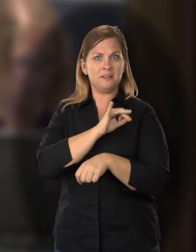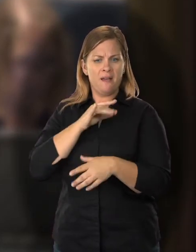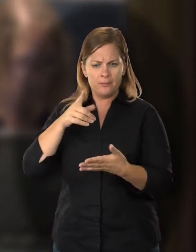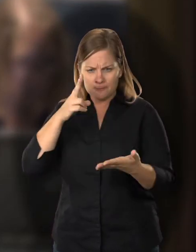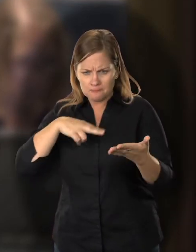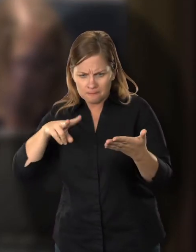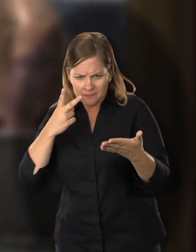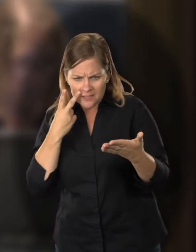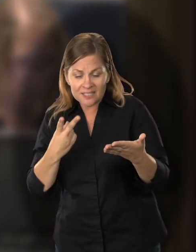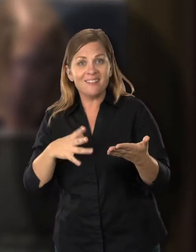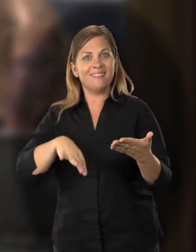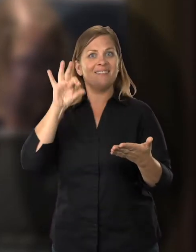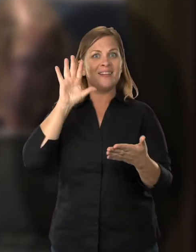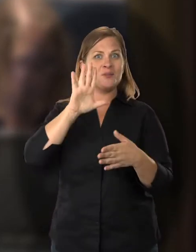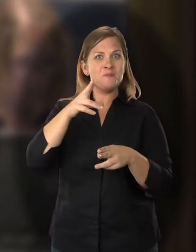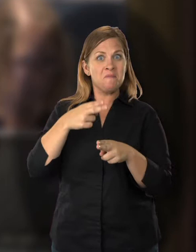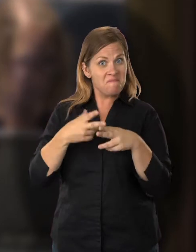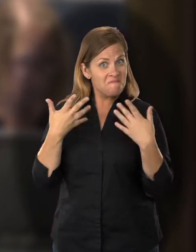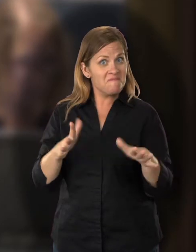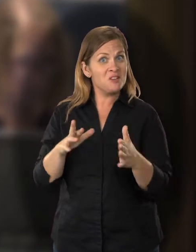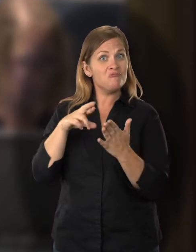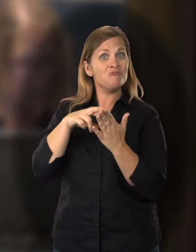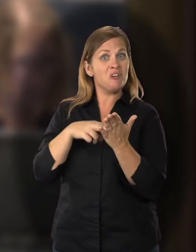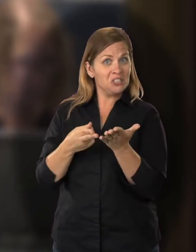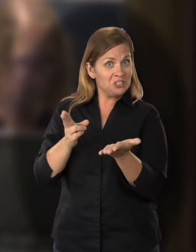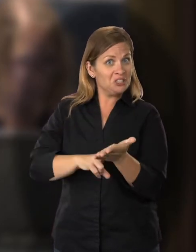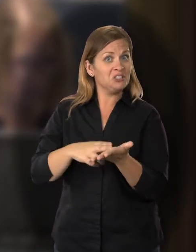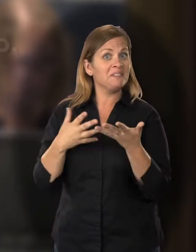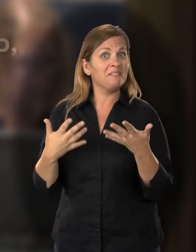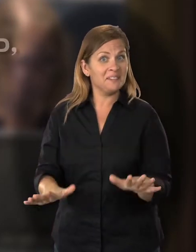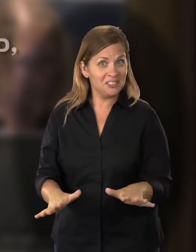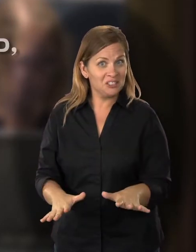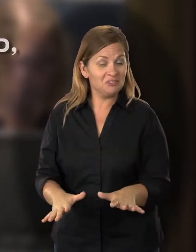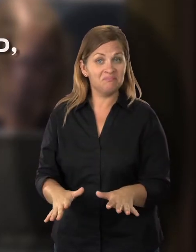The staff will check to see if you are already registered to vote at your address.